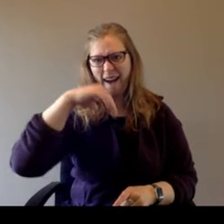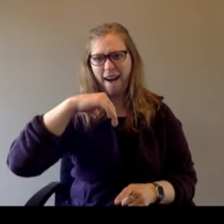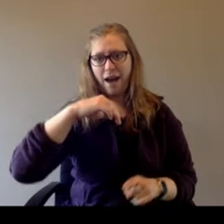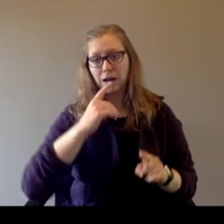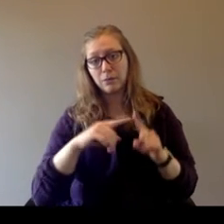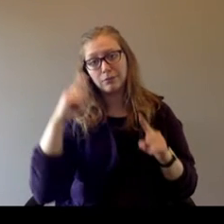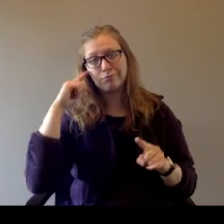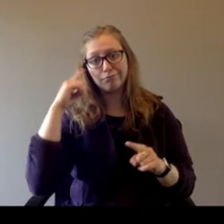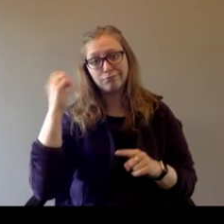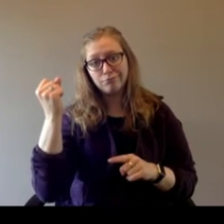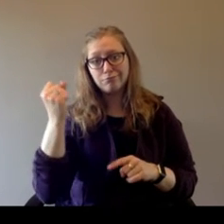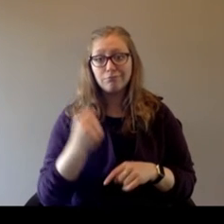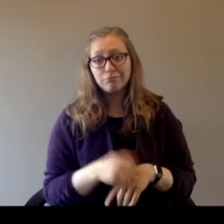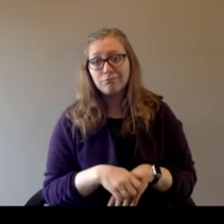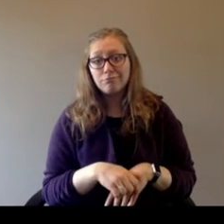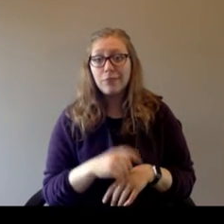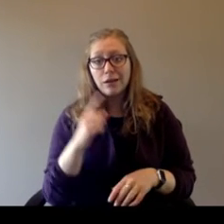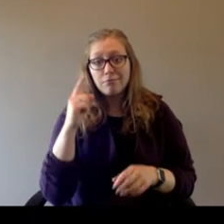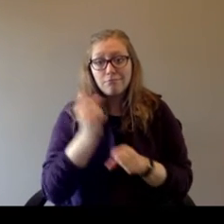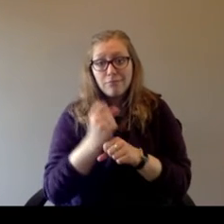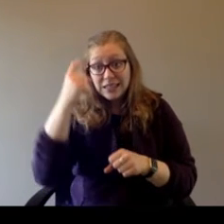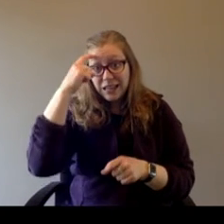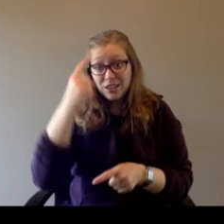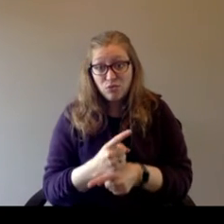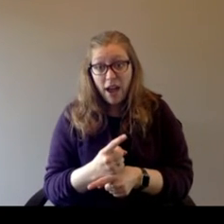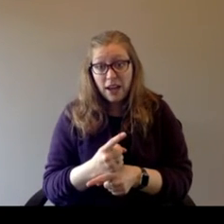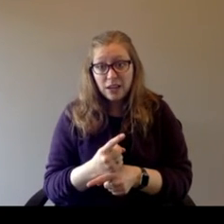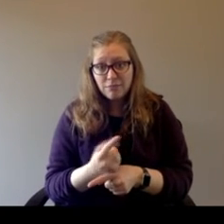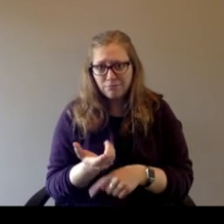doesn't it? So it's the same length as itself.